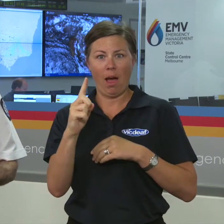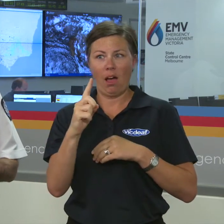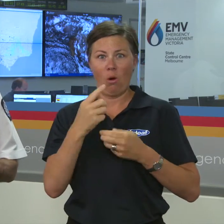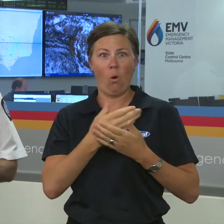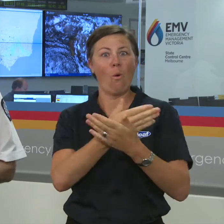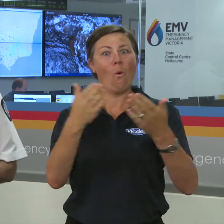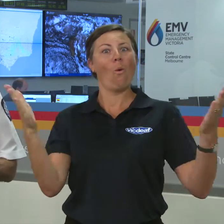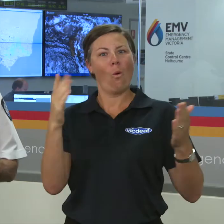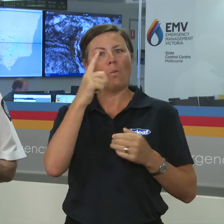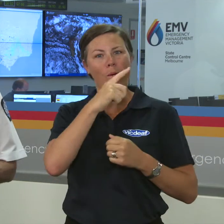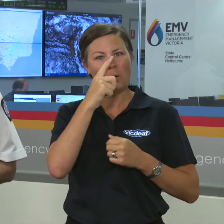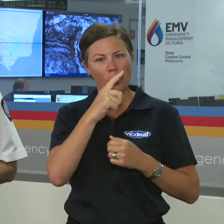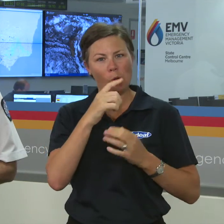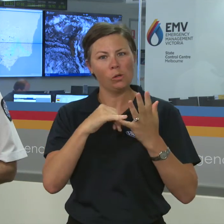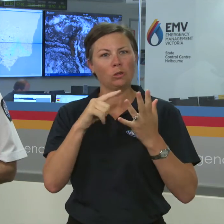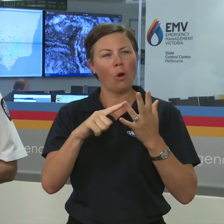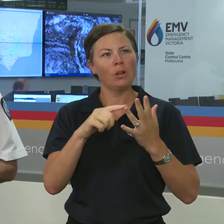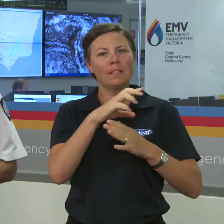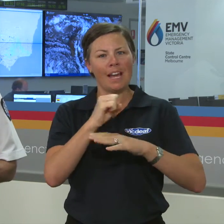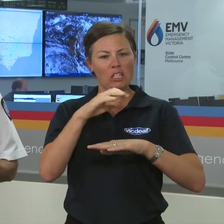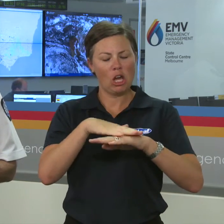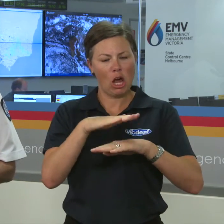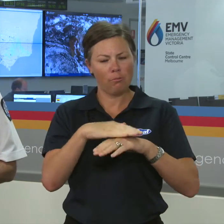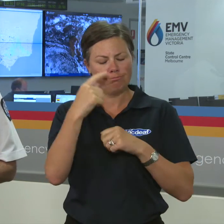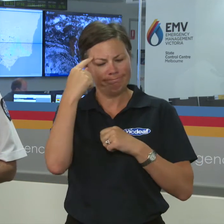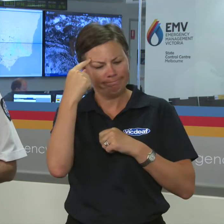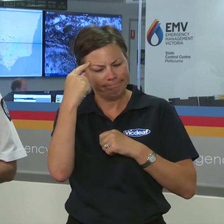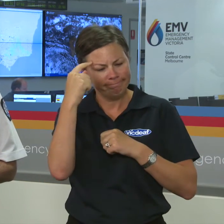normal life and just reflect on that incident. And make sure that if you’ve got family and